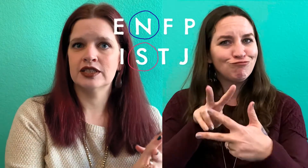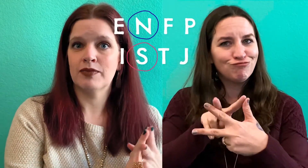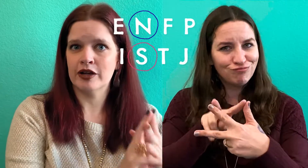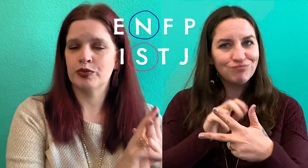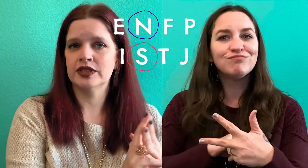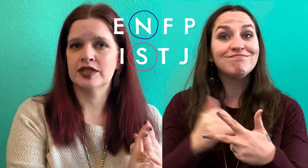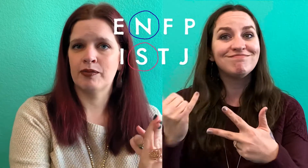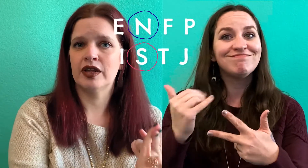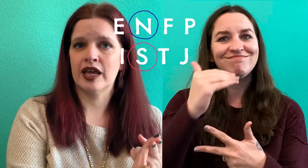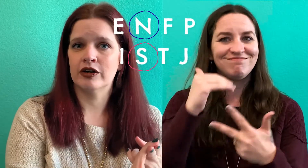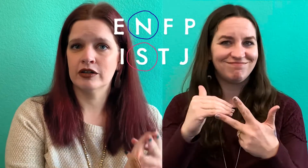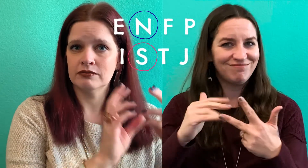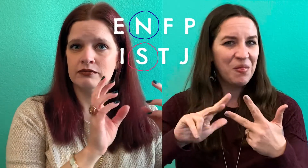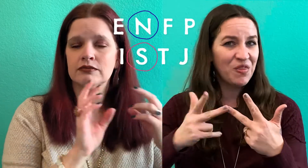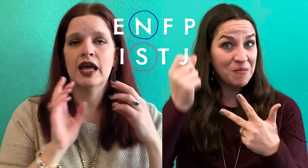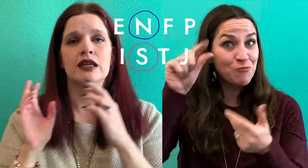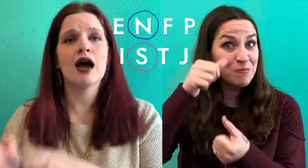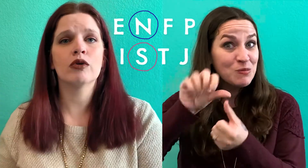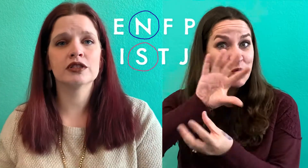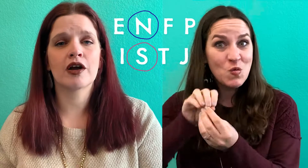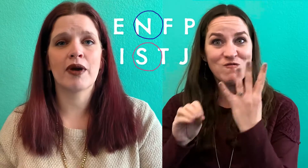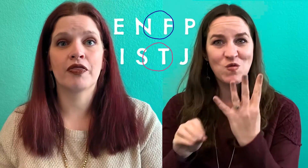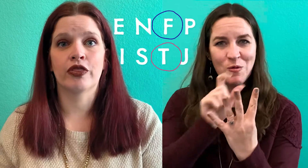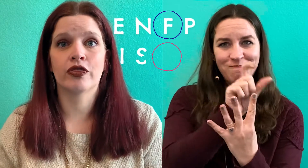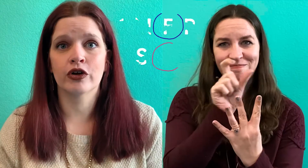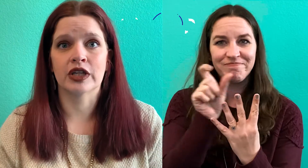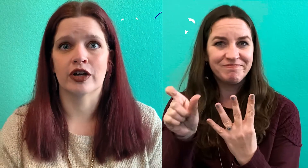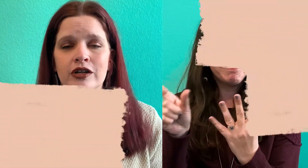the Myers-Briggs Type Indicator, and now we're going to talk about the third letter.